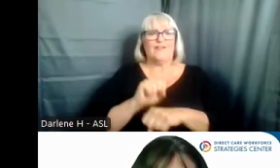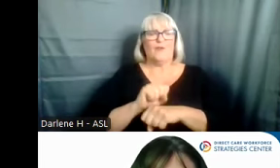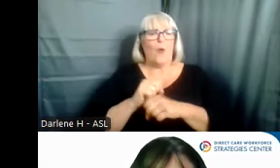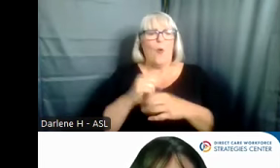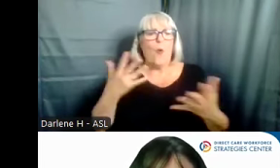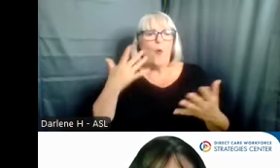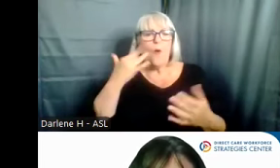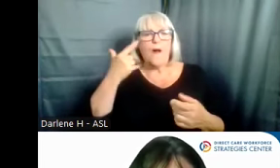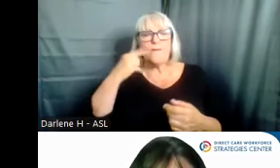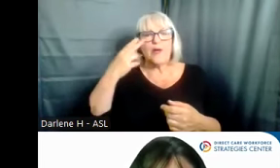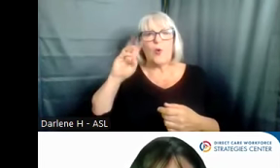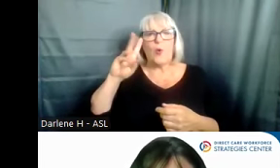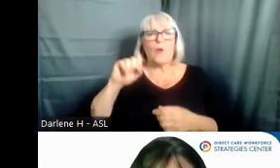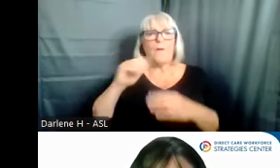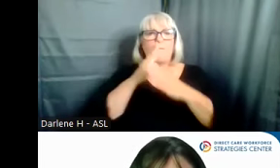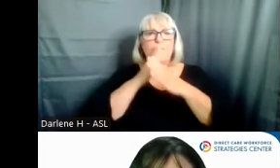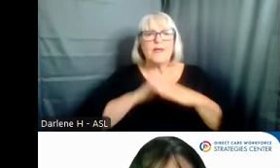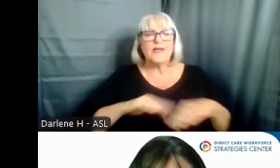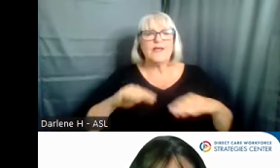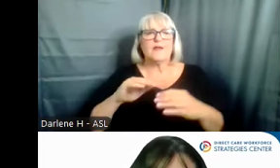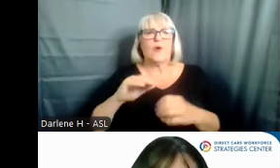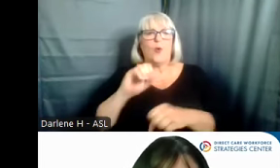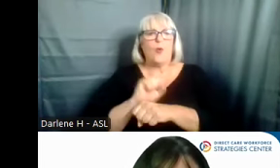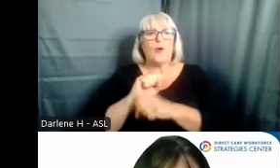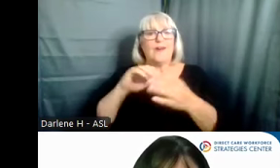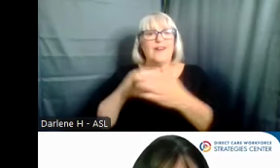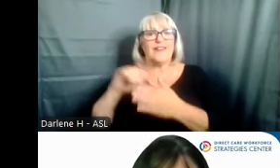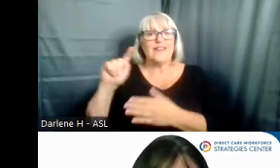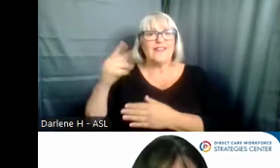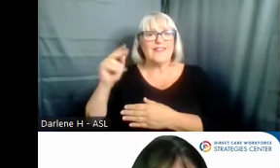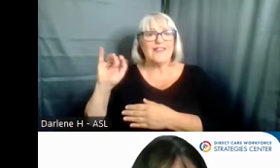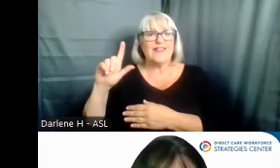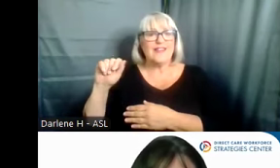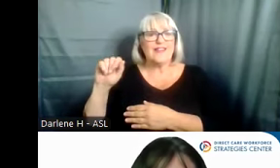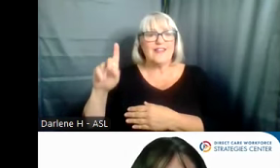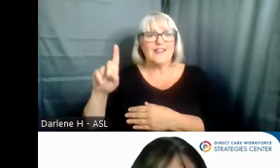He holds a Bachelor of Economics from Metropolitan State University of Denver and a